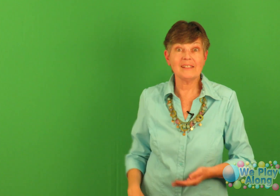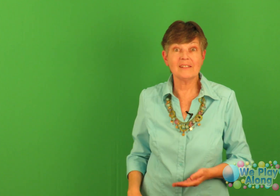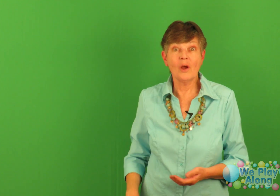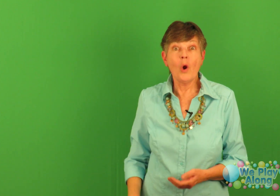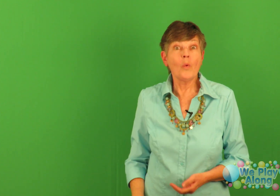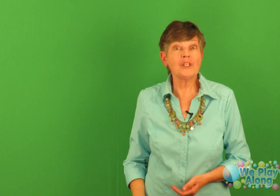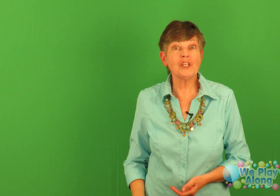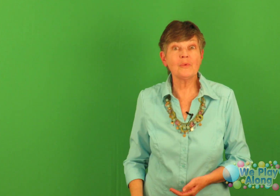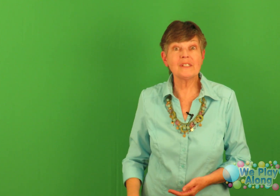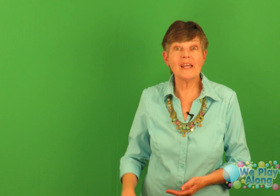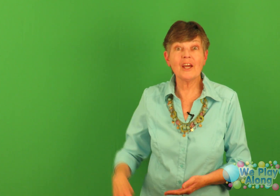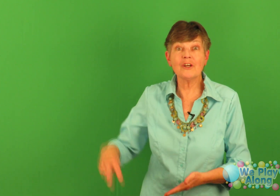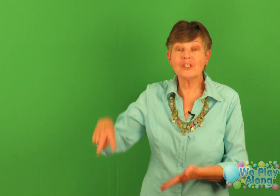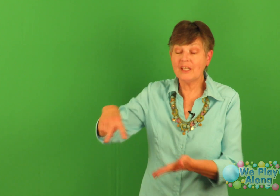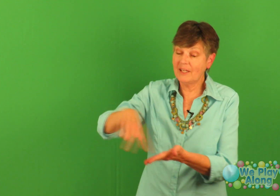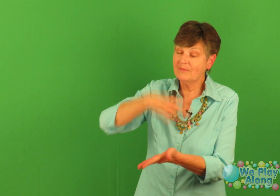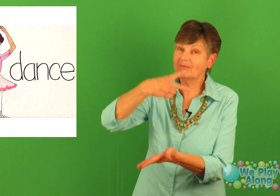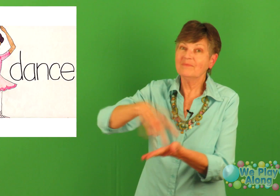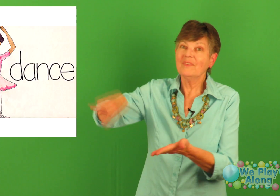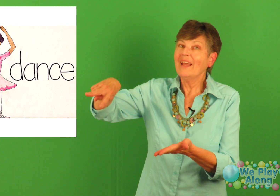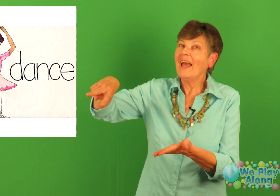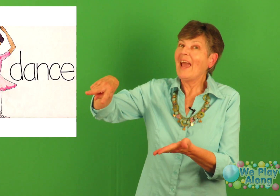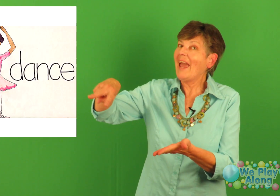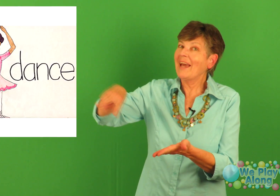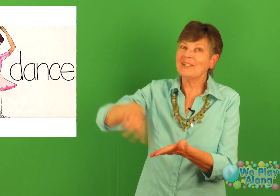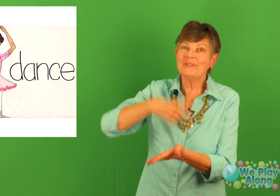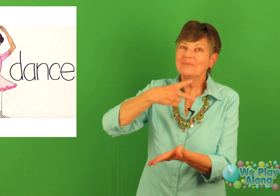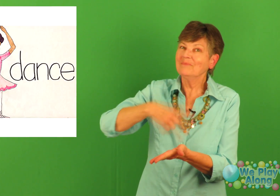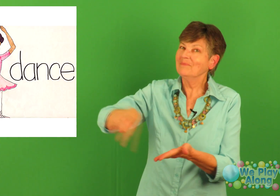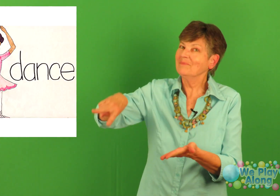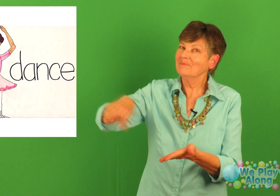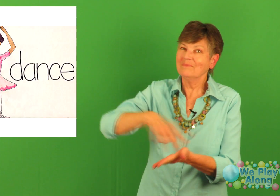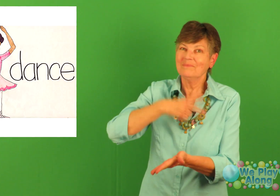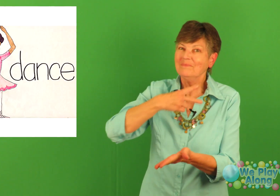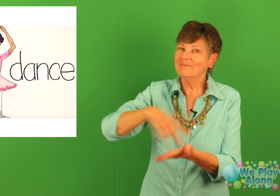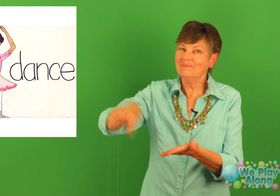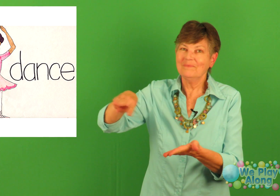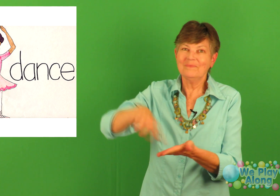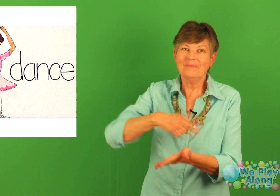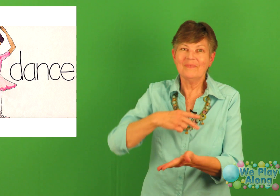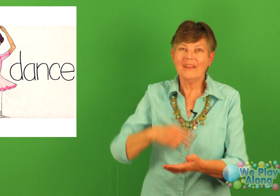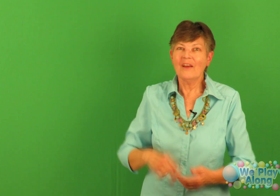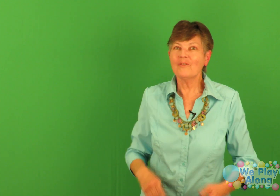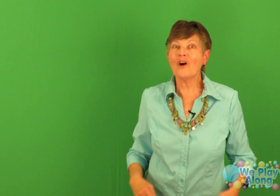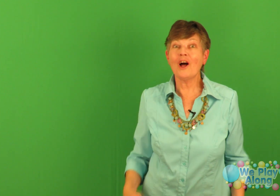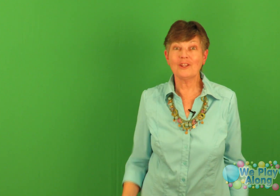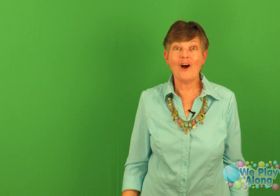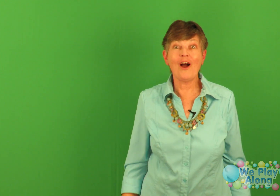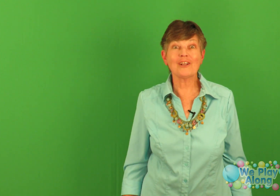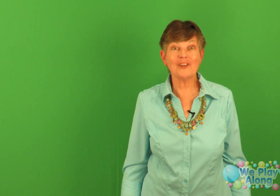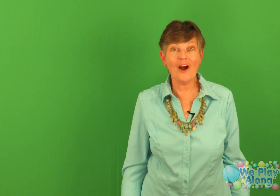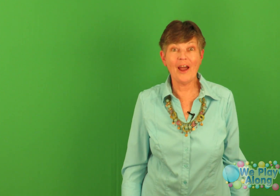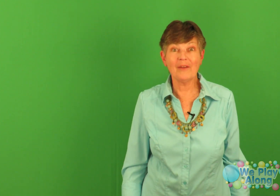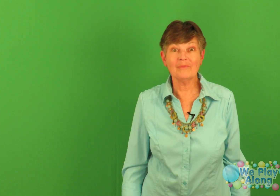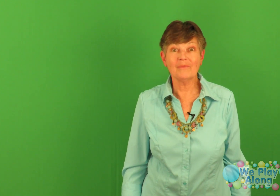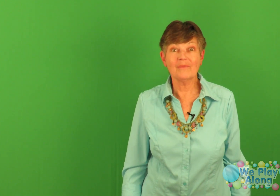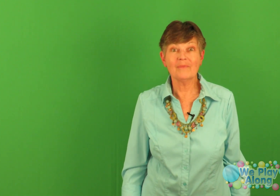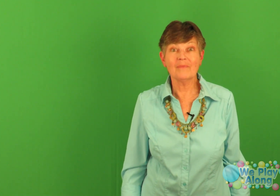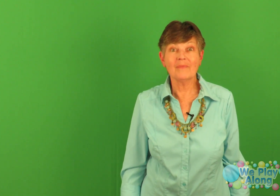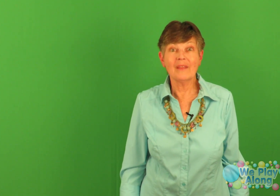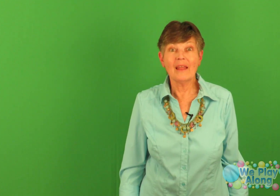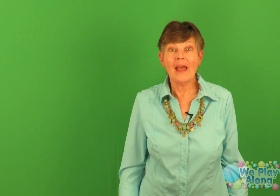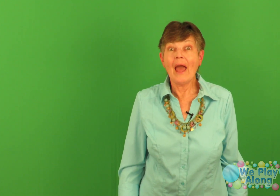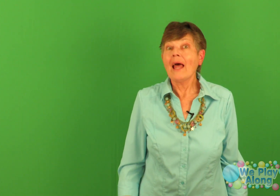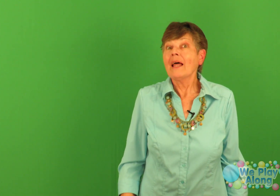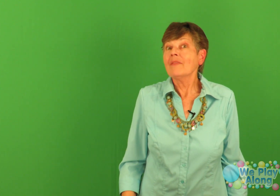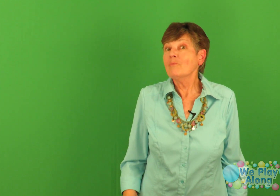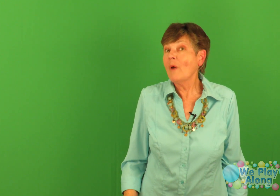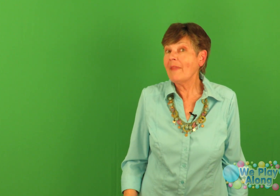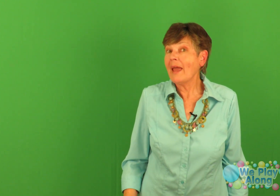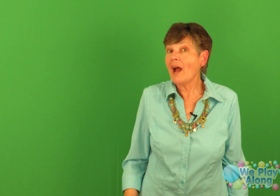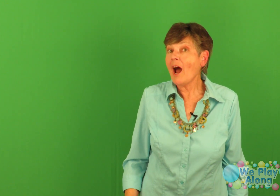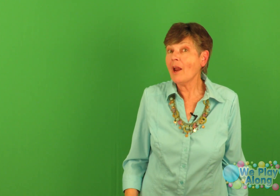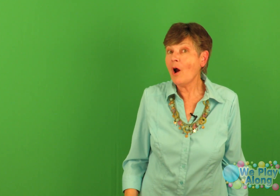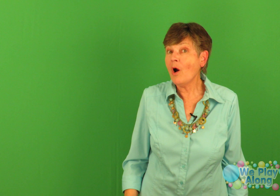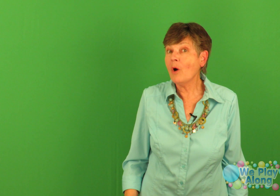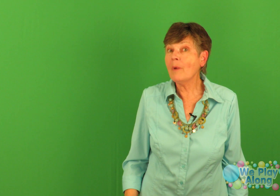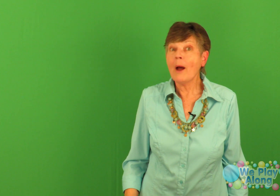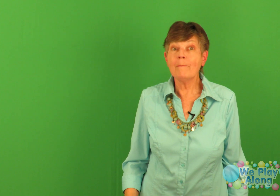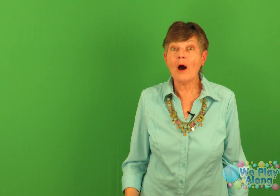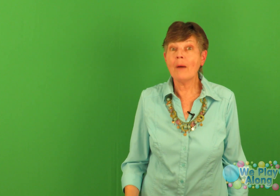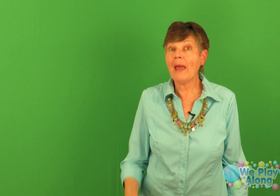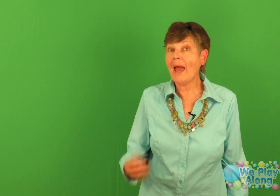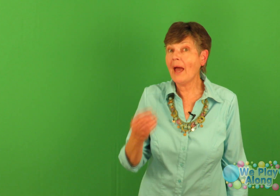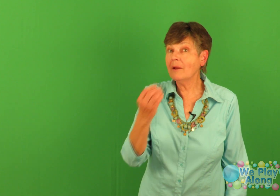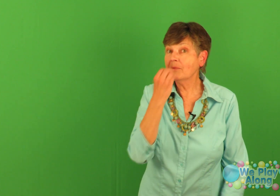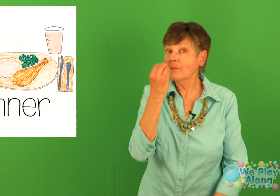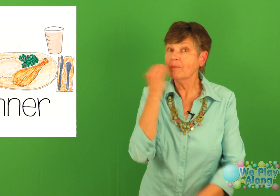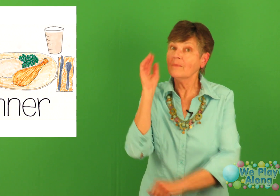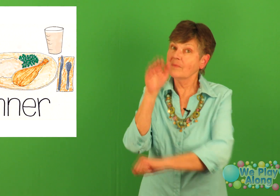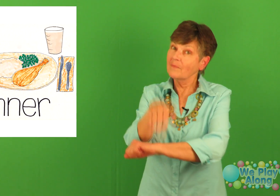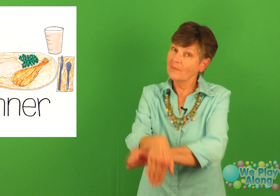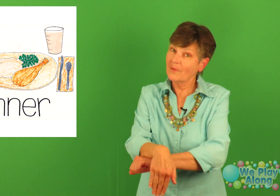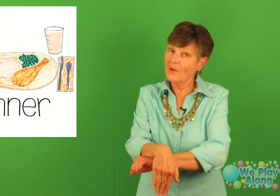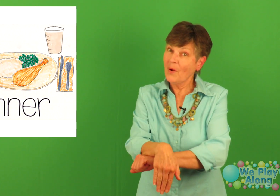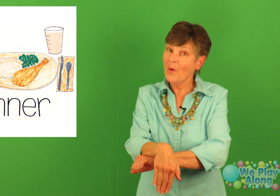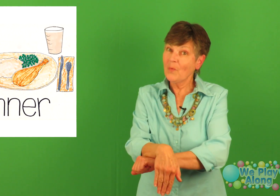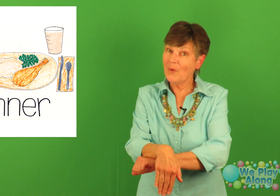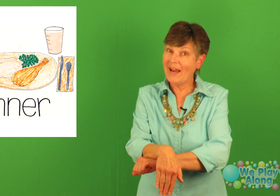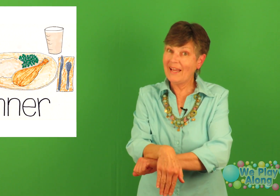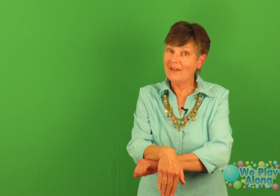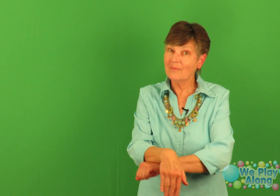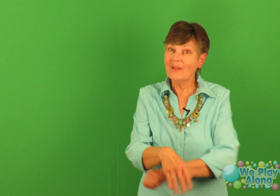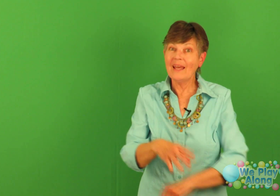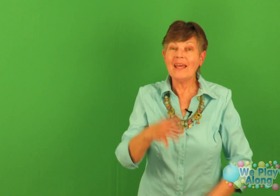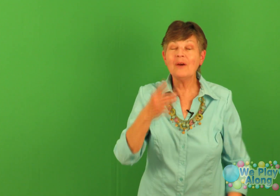when she was there she and for a long time when they got home mom had ready it